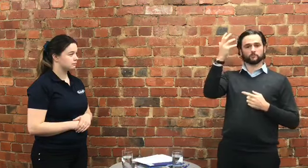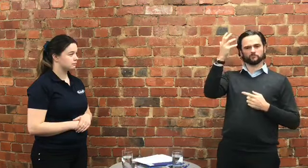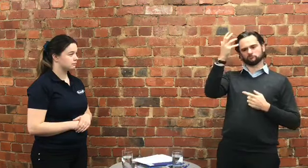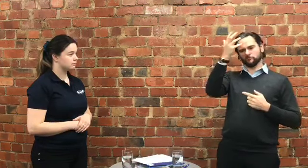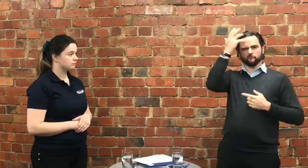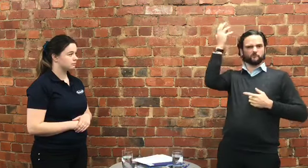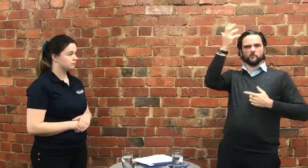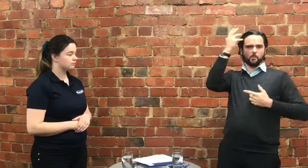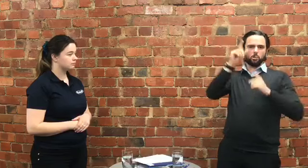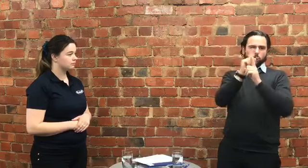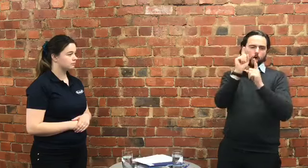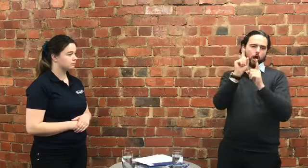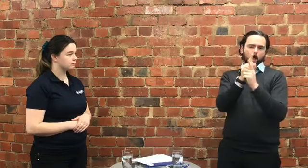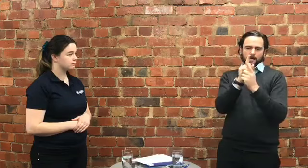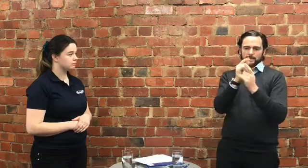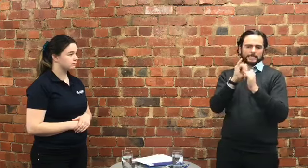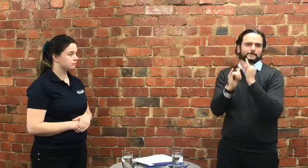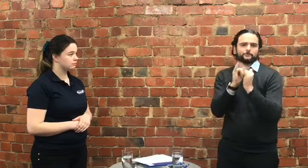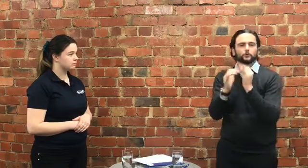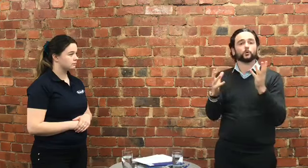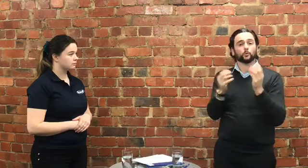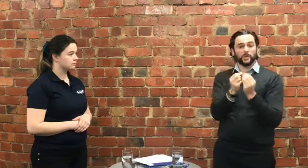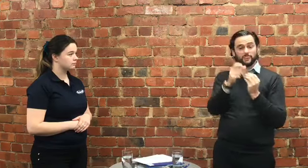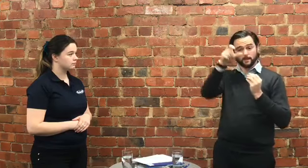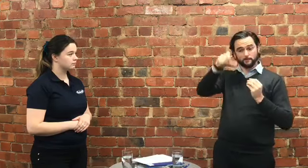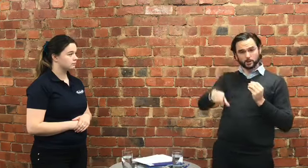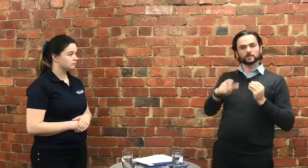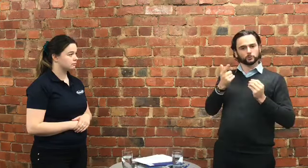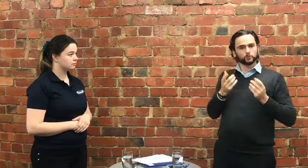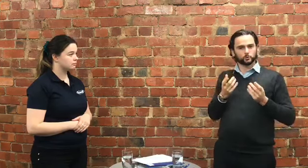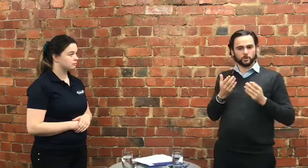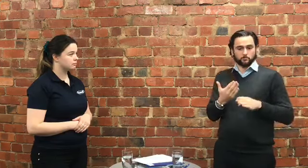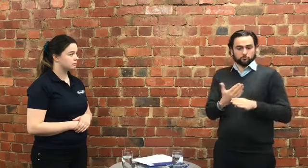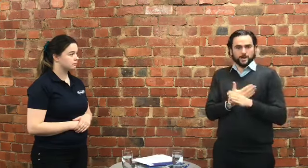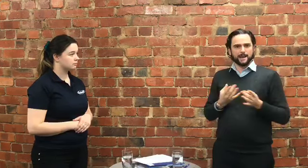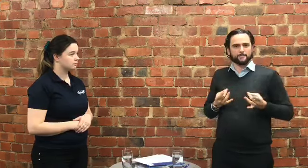You can have a formal meeting like an interview